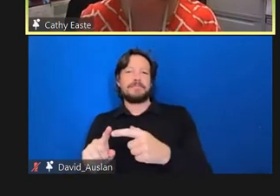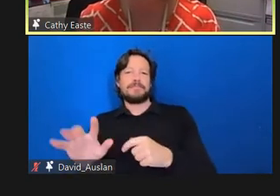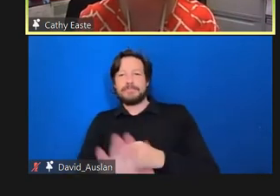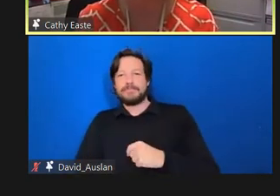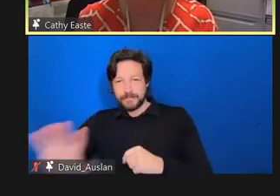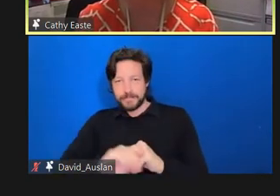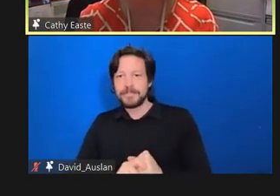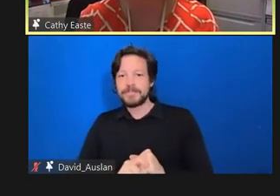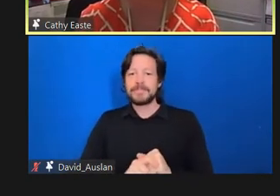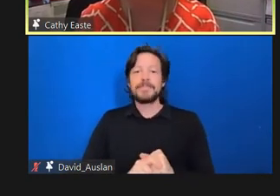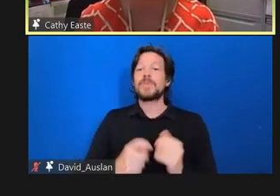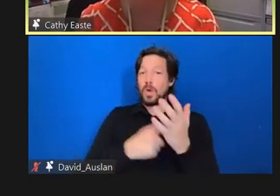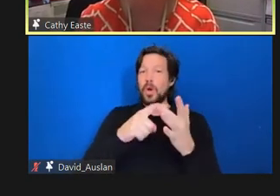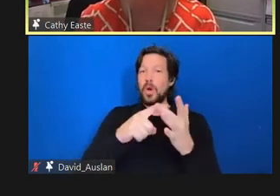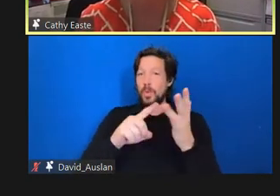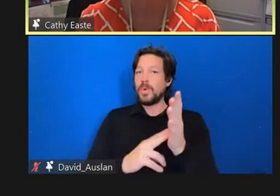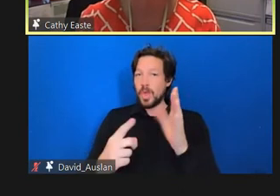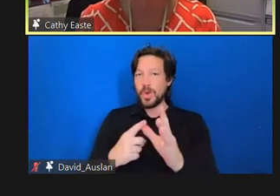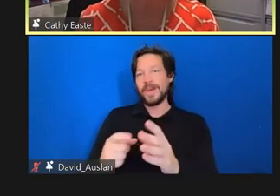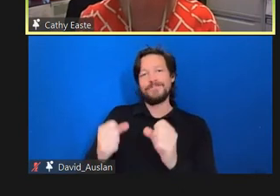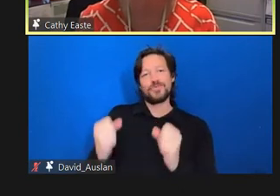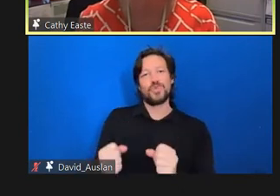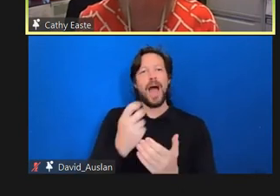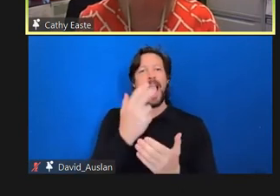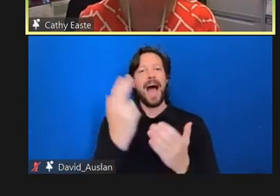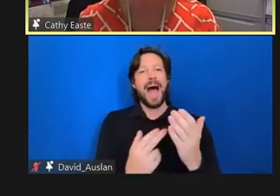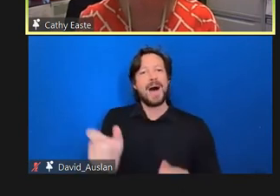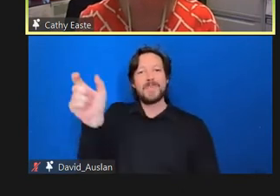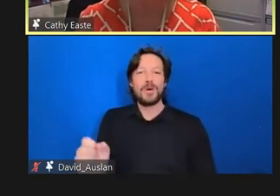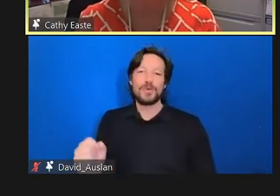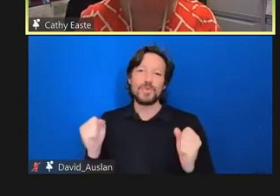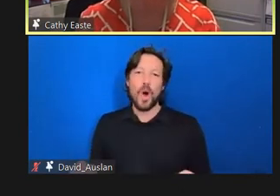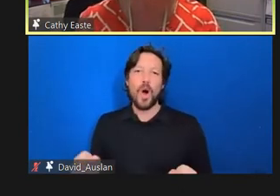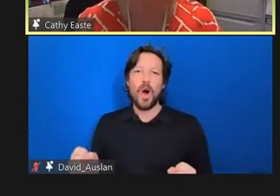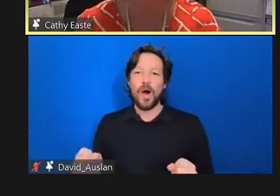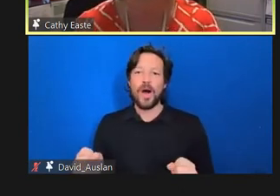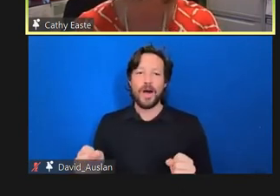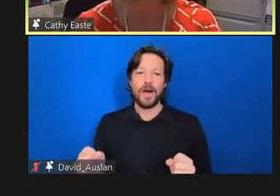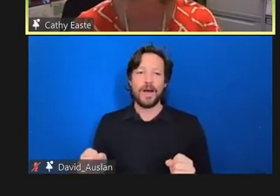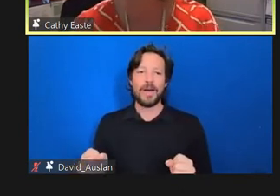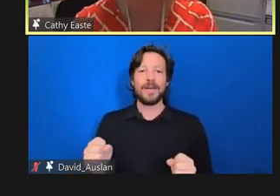as Darlene mentioned, an art person. She's quite a significant artist,